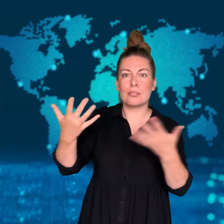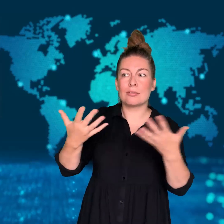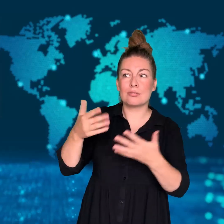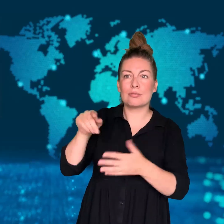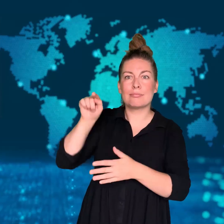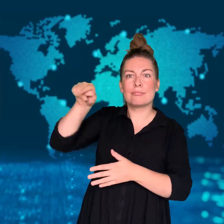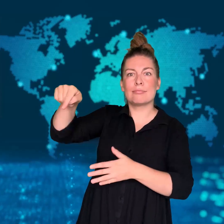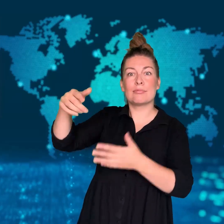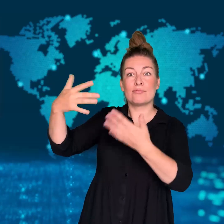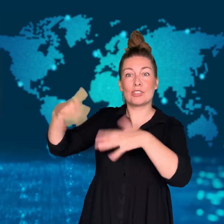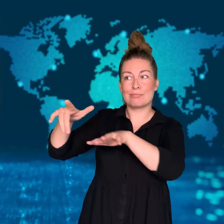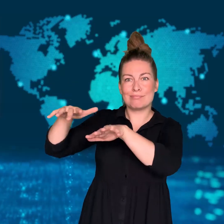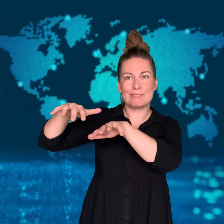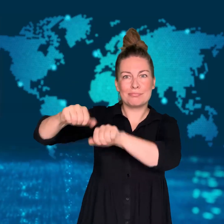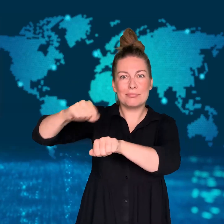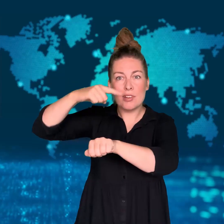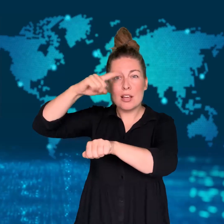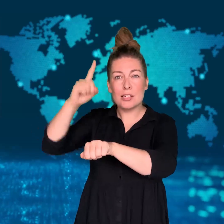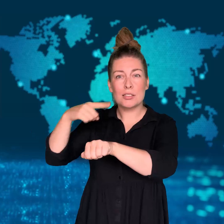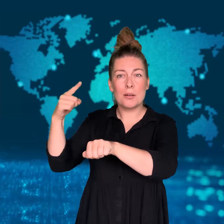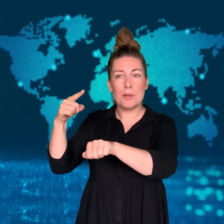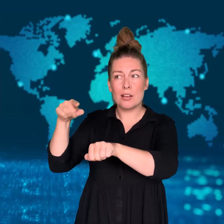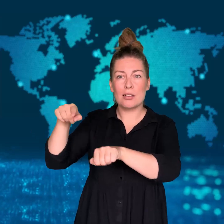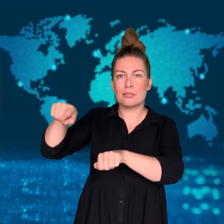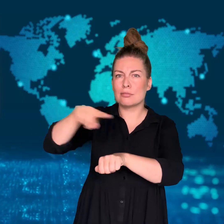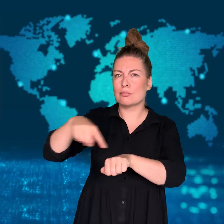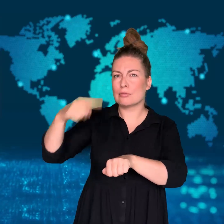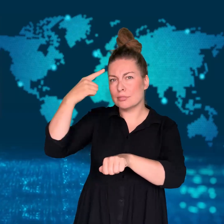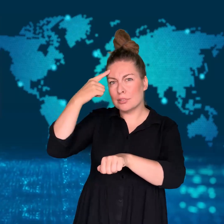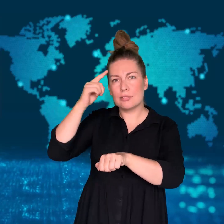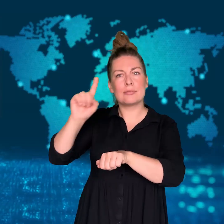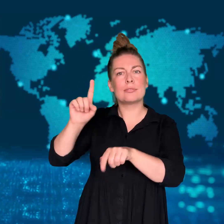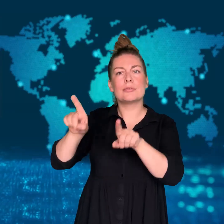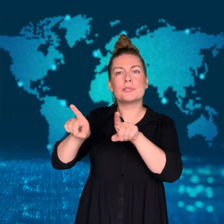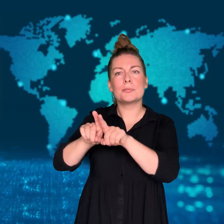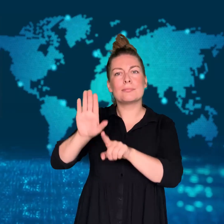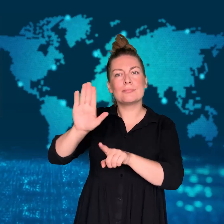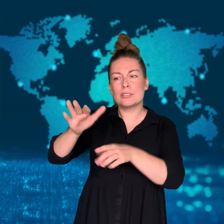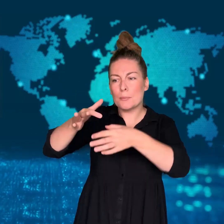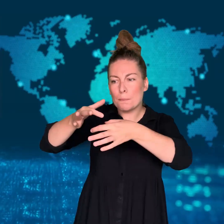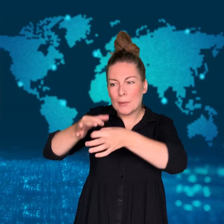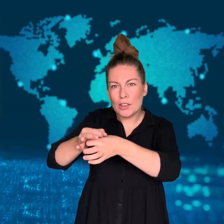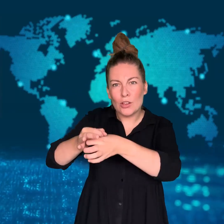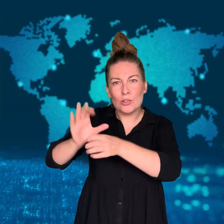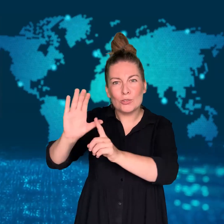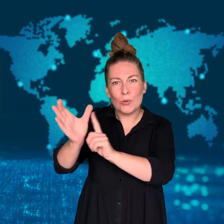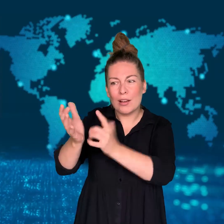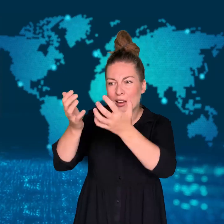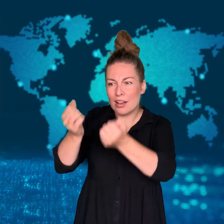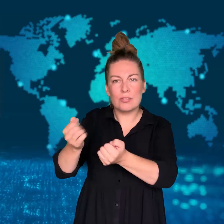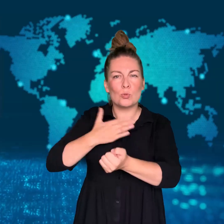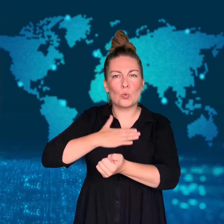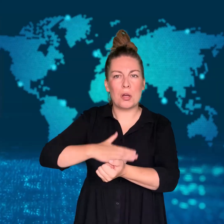warned that ethnic cleansing is "underway" in the seized region.